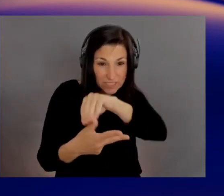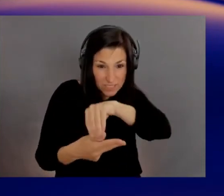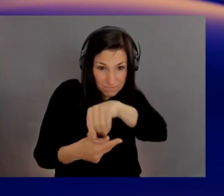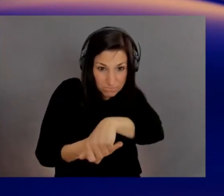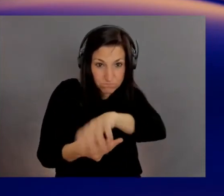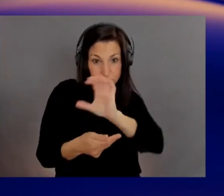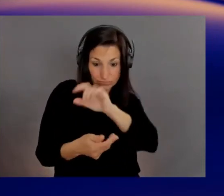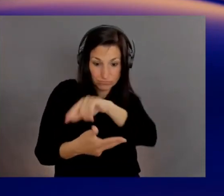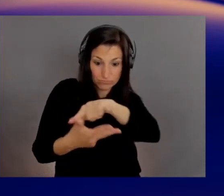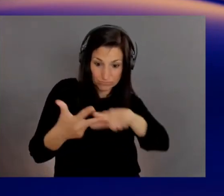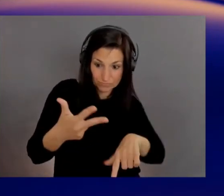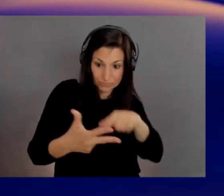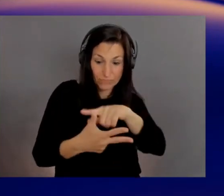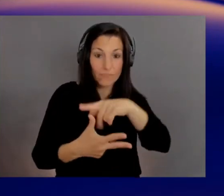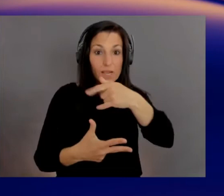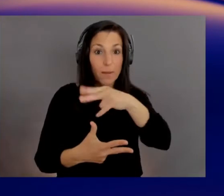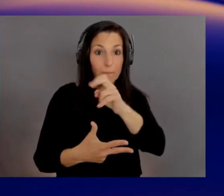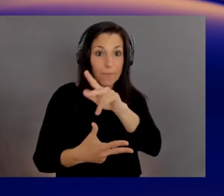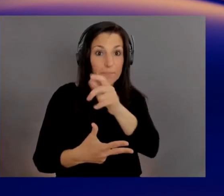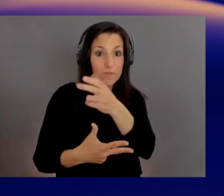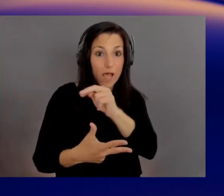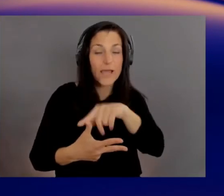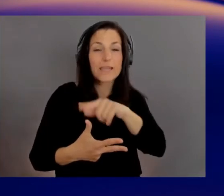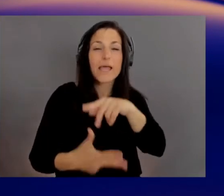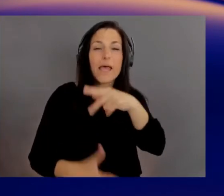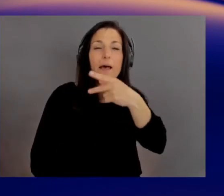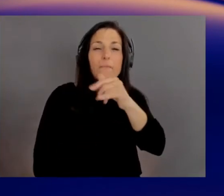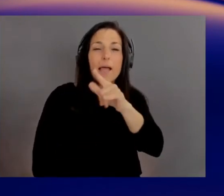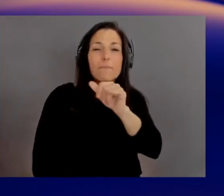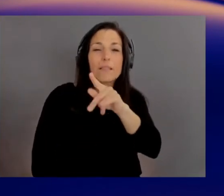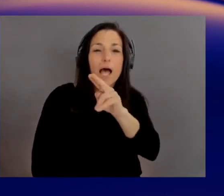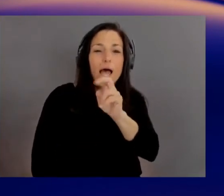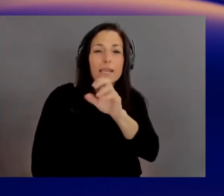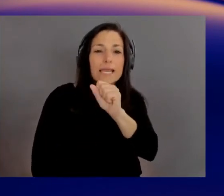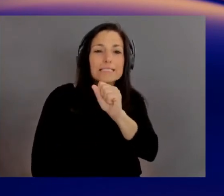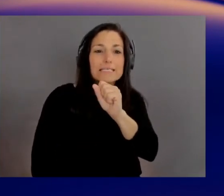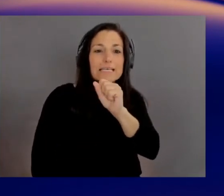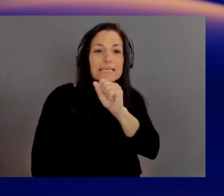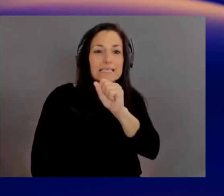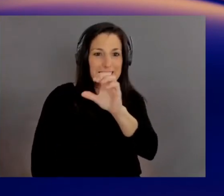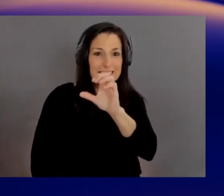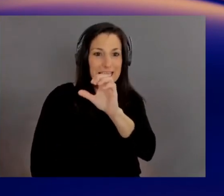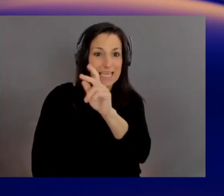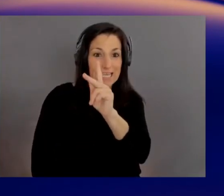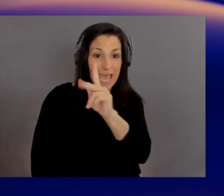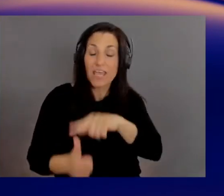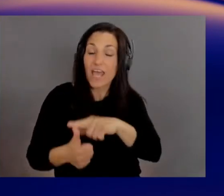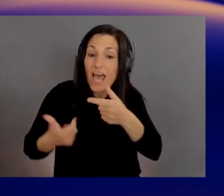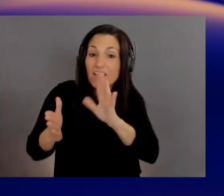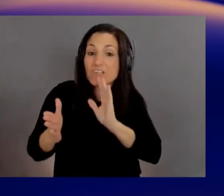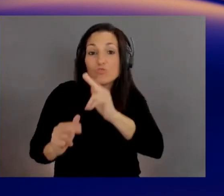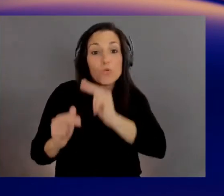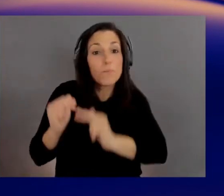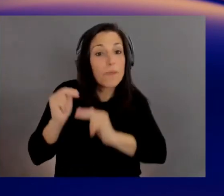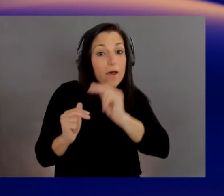which is a Python SDK that allows you to programmatically build pipelines. So you can build out those steps that Bobby talked about